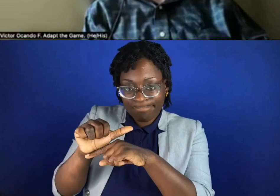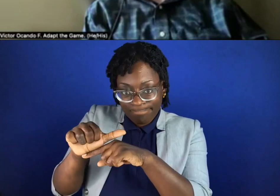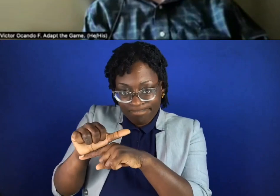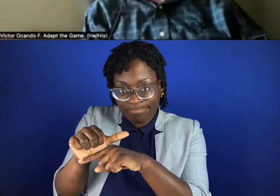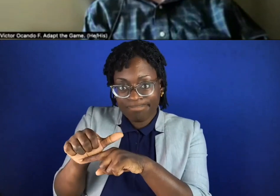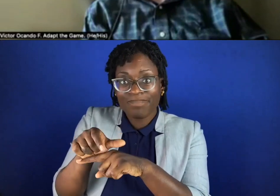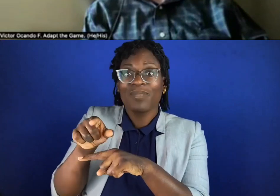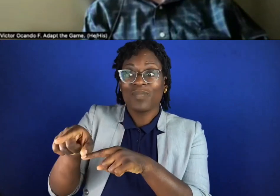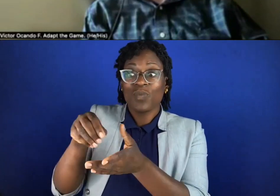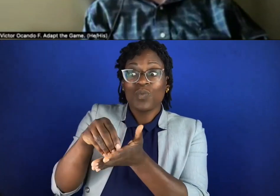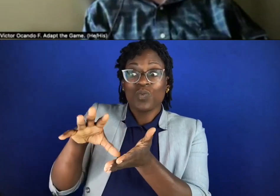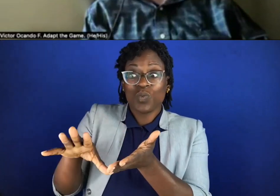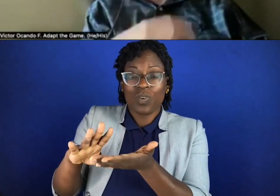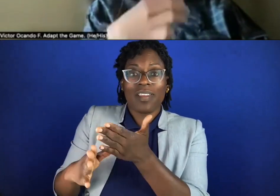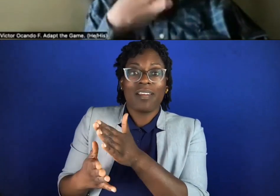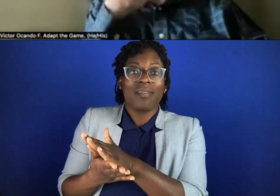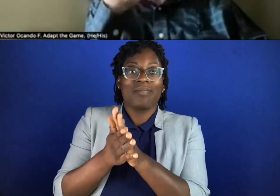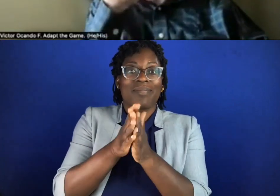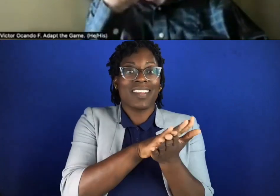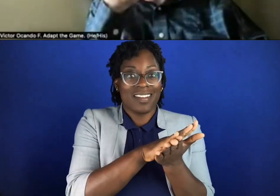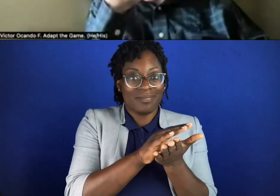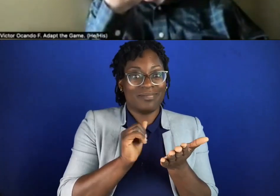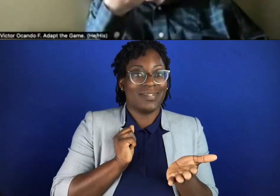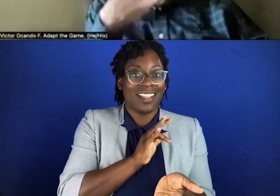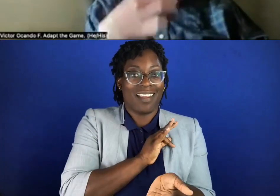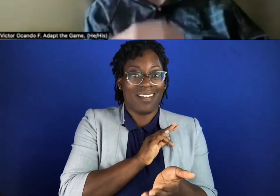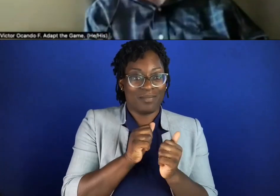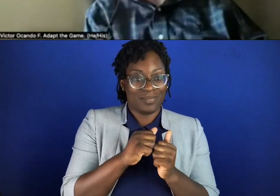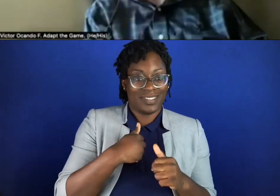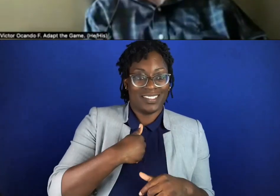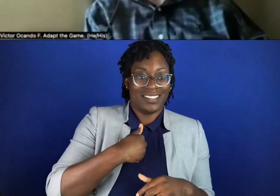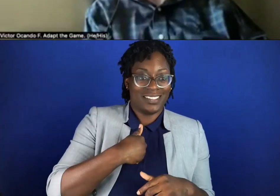help me, and I help them.